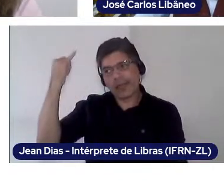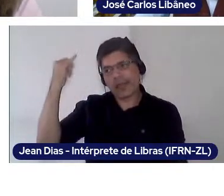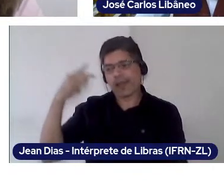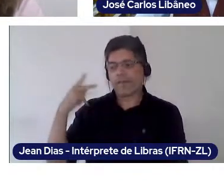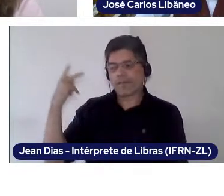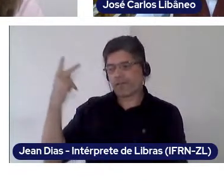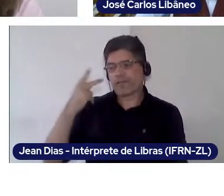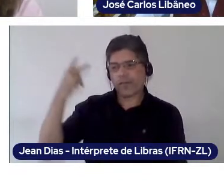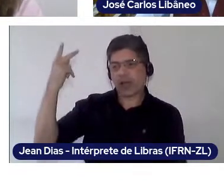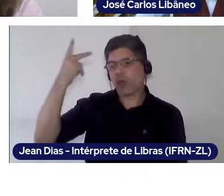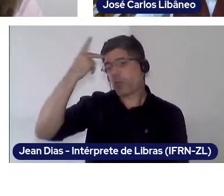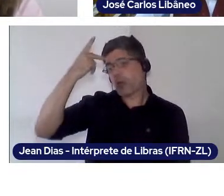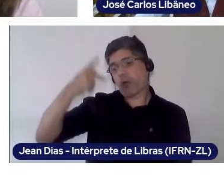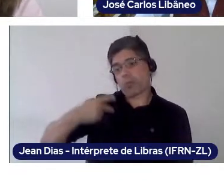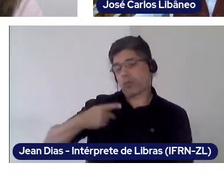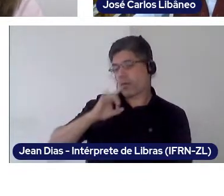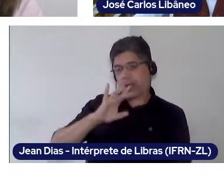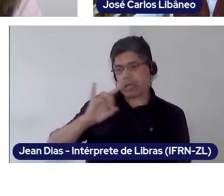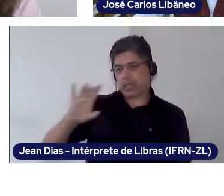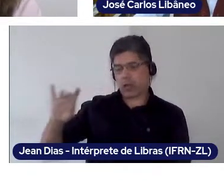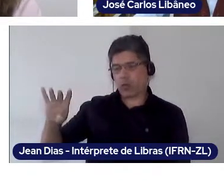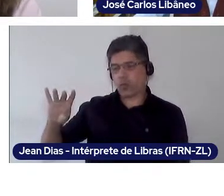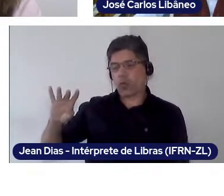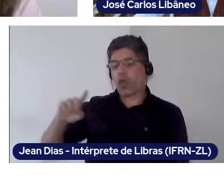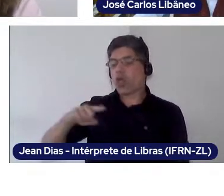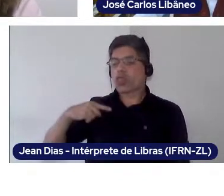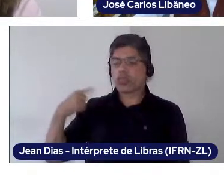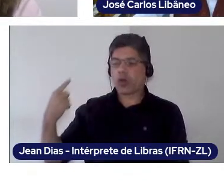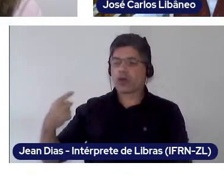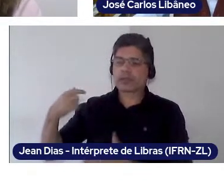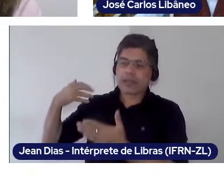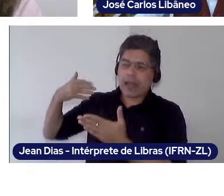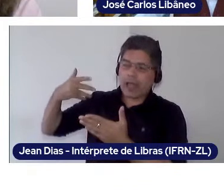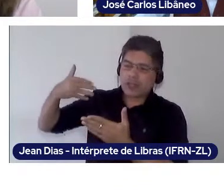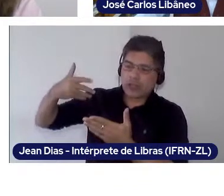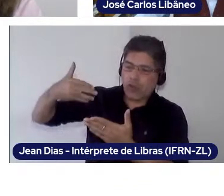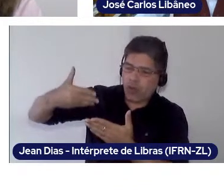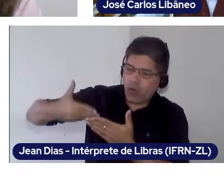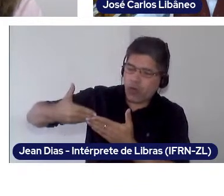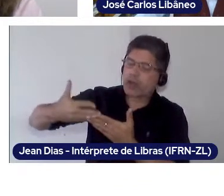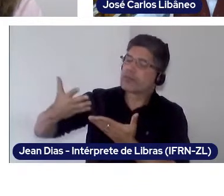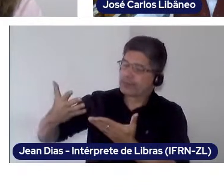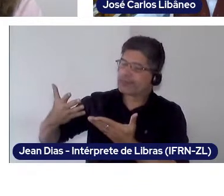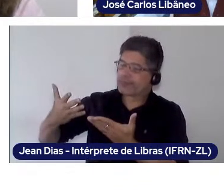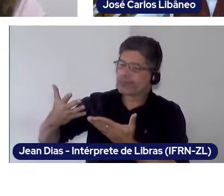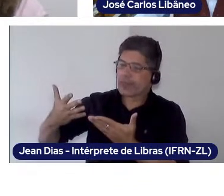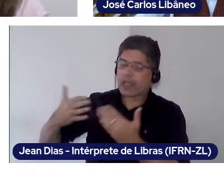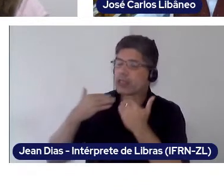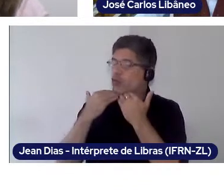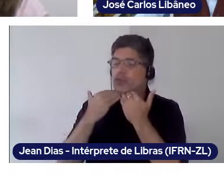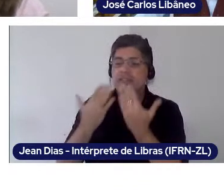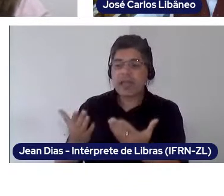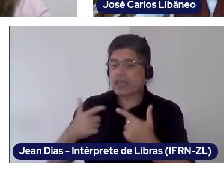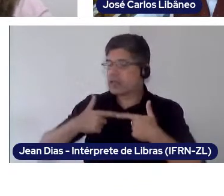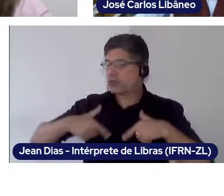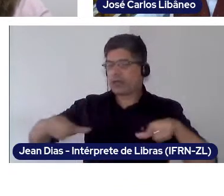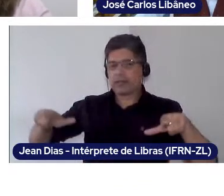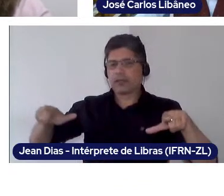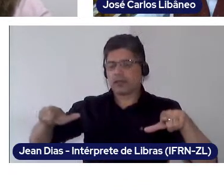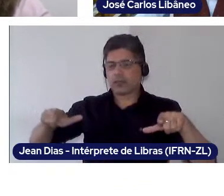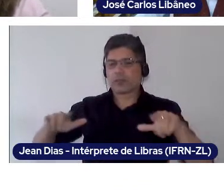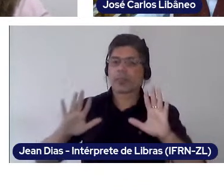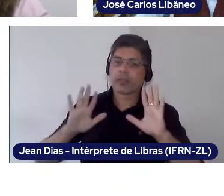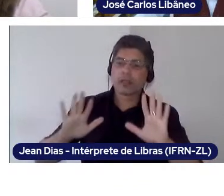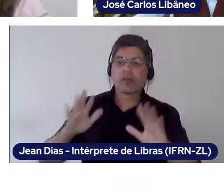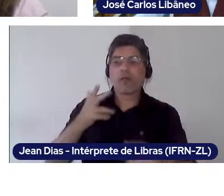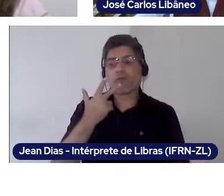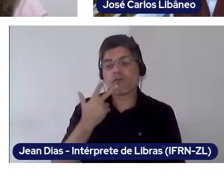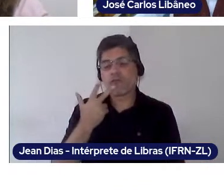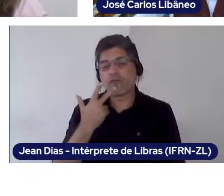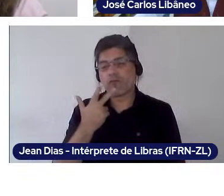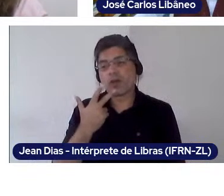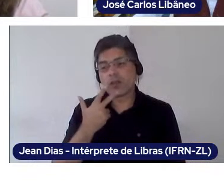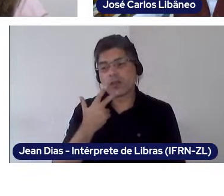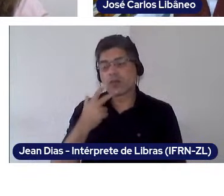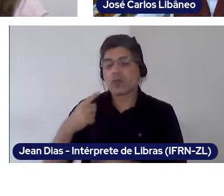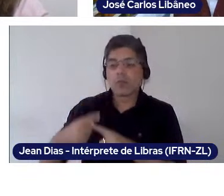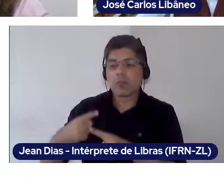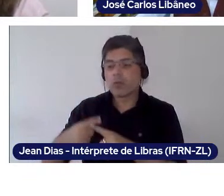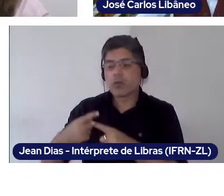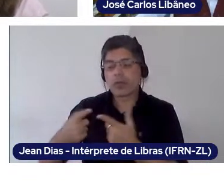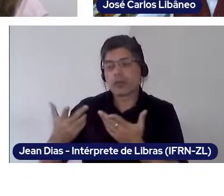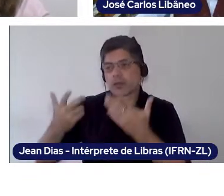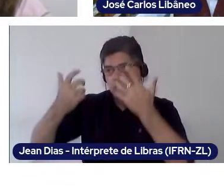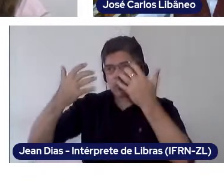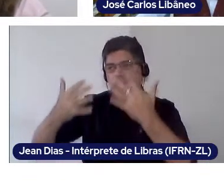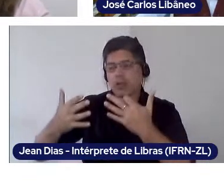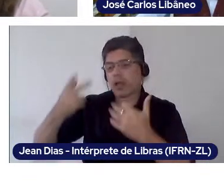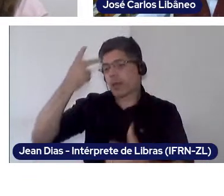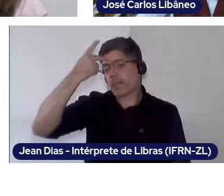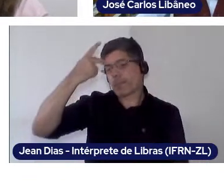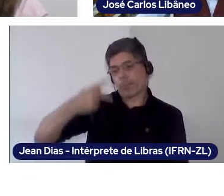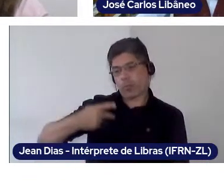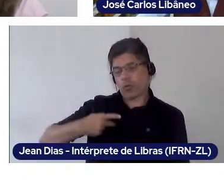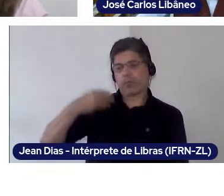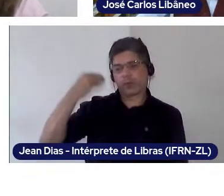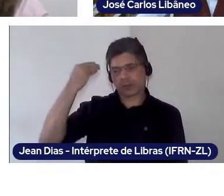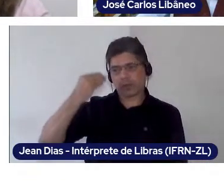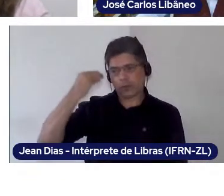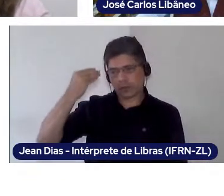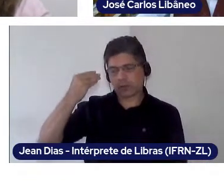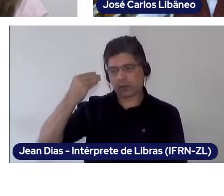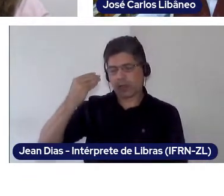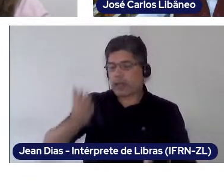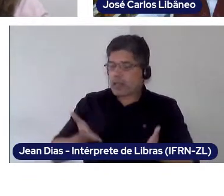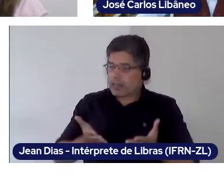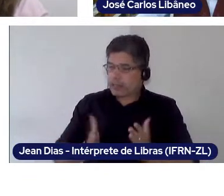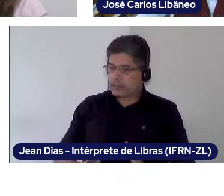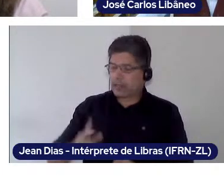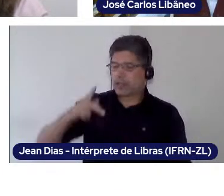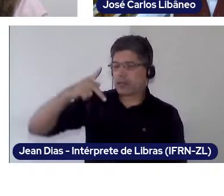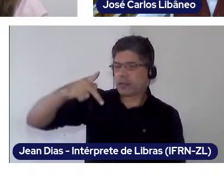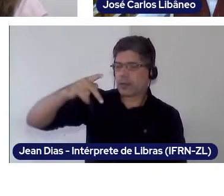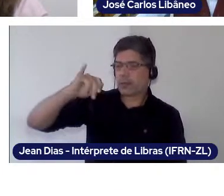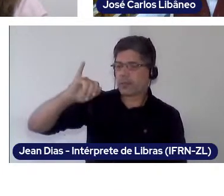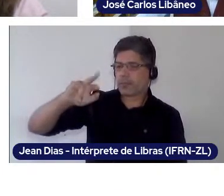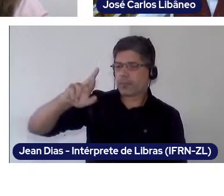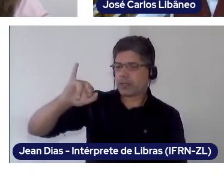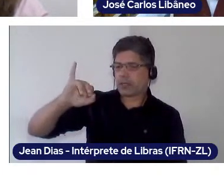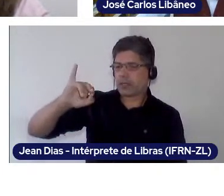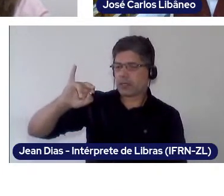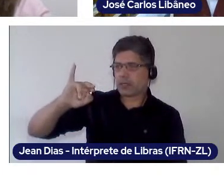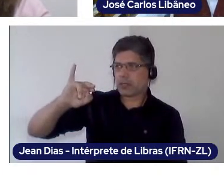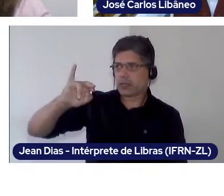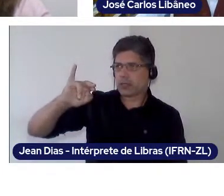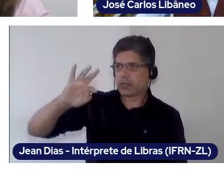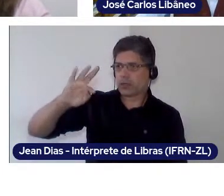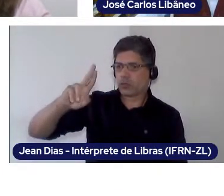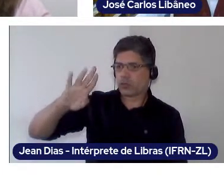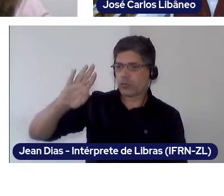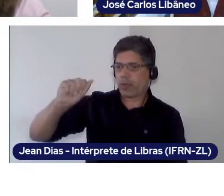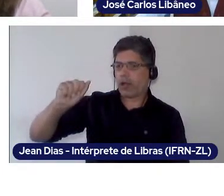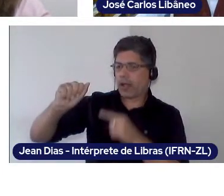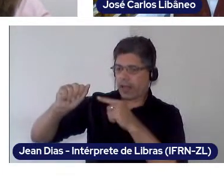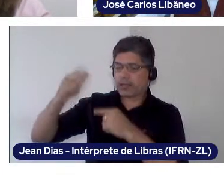Our trajectory included, it makes it impossible to be neutral. Why am I saying that? Of course, considering my experience, for me that came from an specific city, that took the bus to go to university, that have always worked as a teacher,